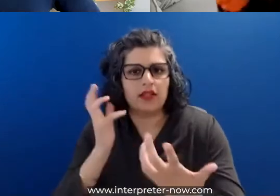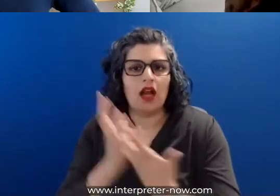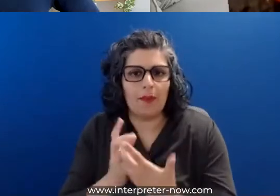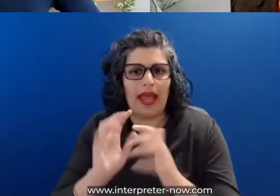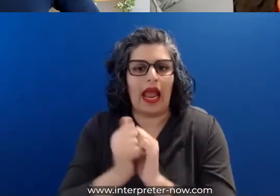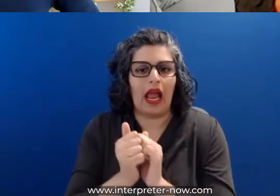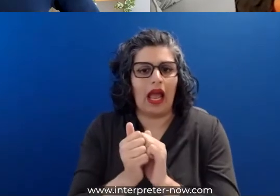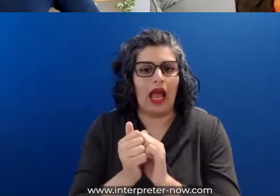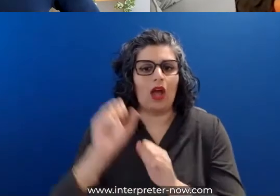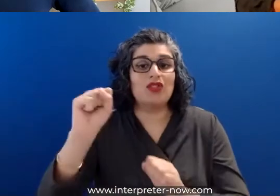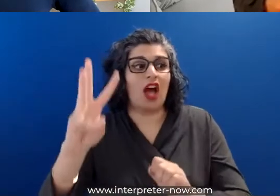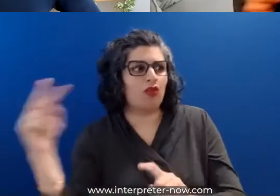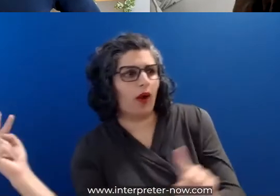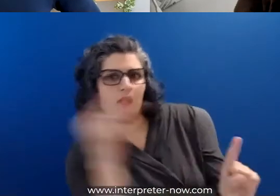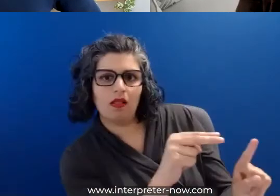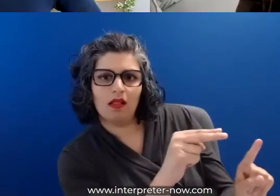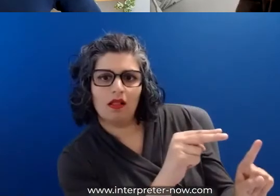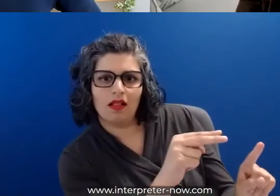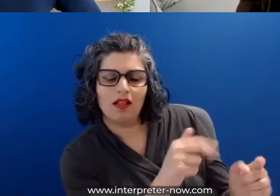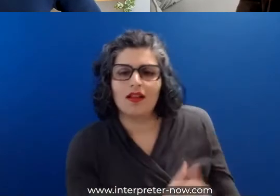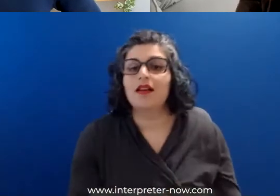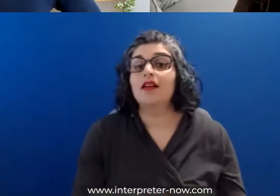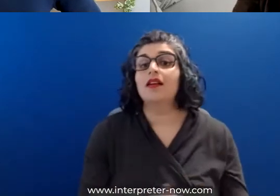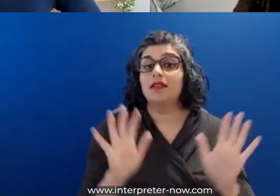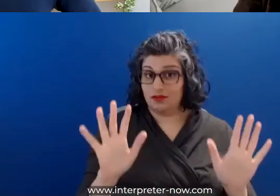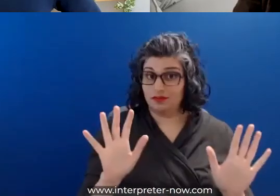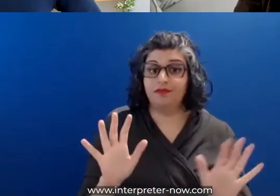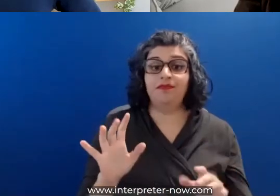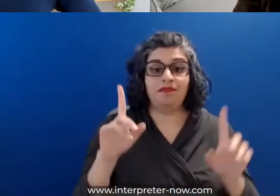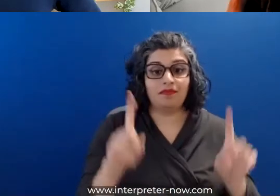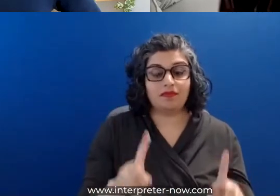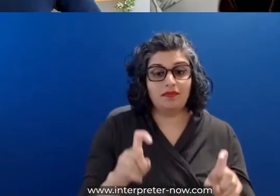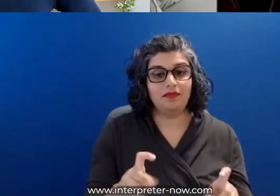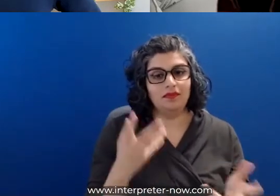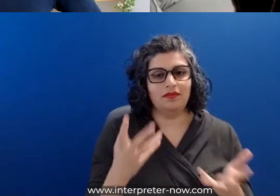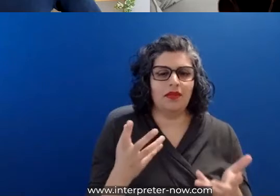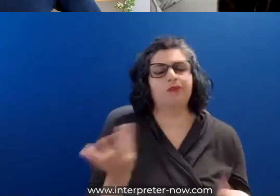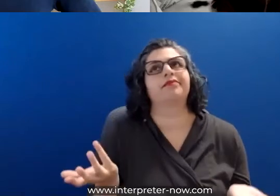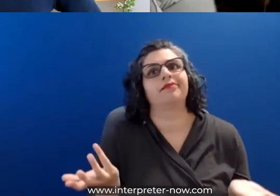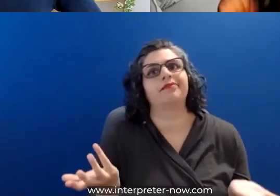by the software. Now those tests might strike people as, well, that seems annoying, but